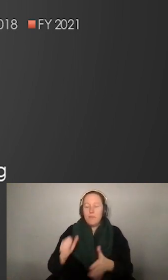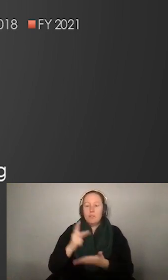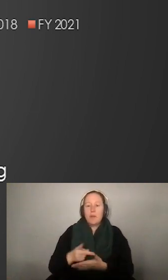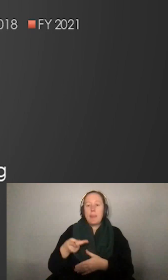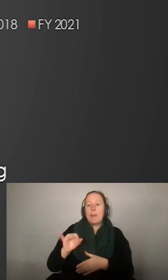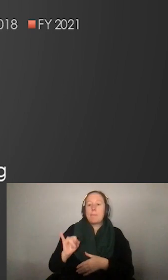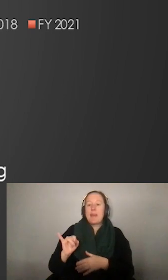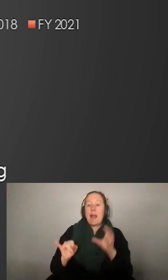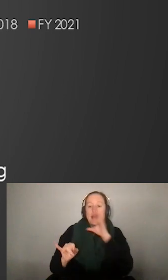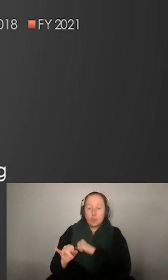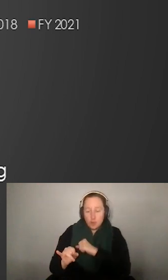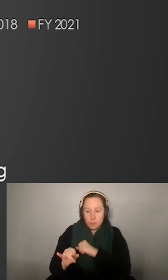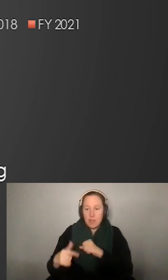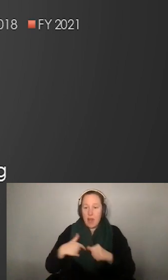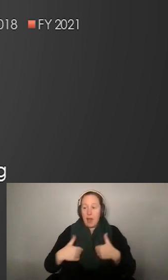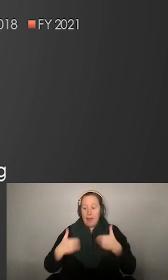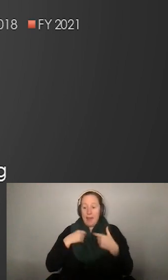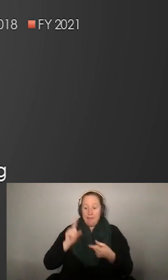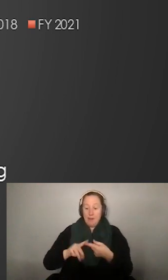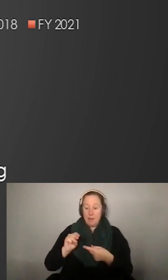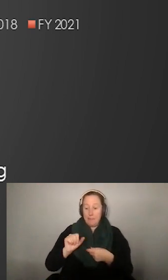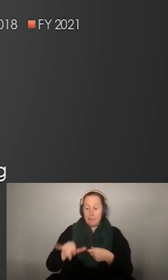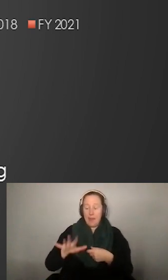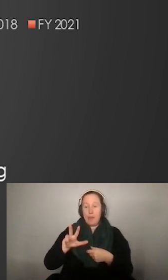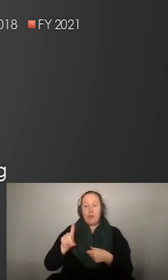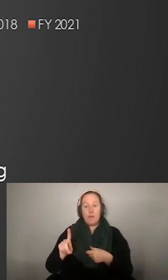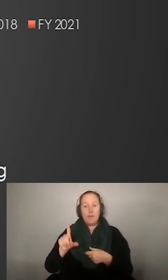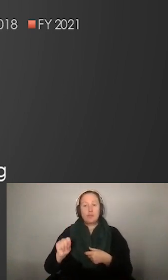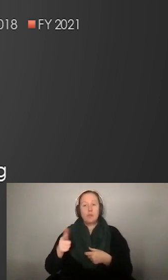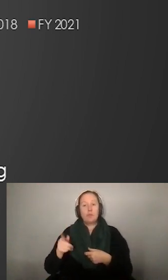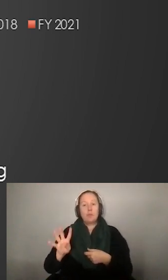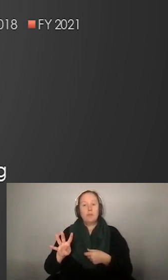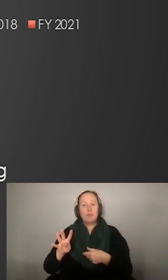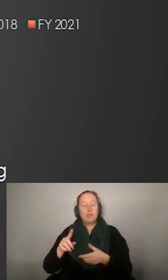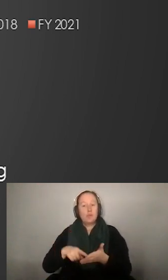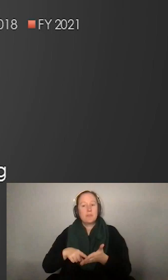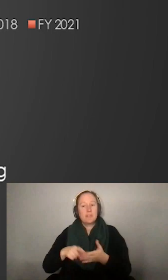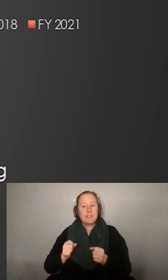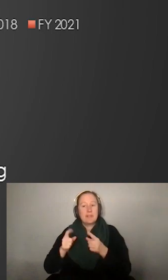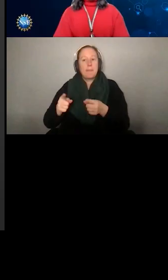assume I have until May 31st, 2024 to spend my remaining $100,000.